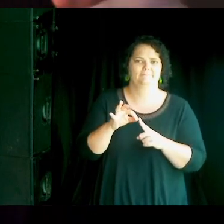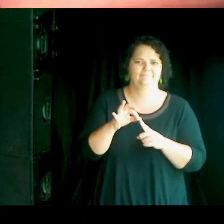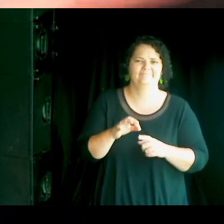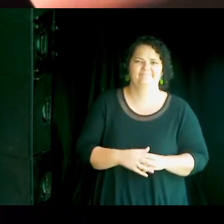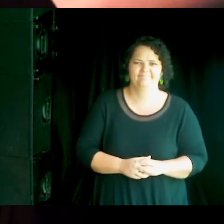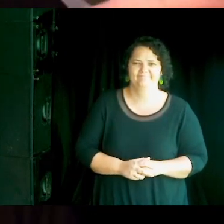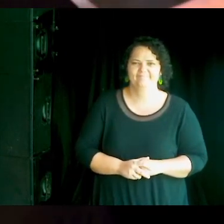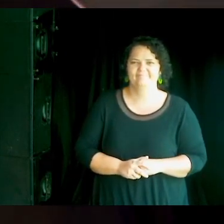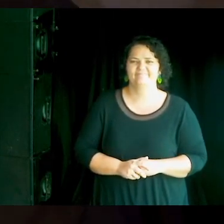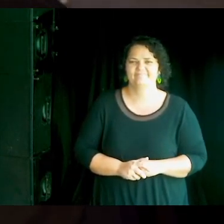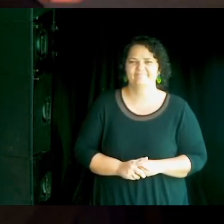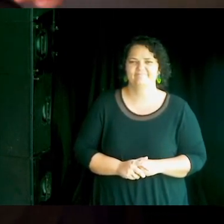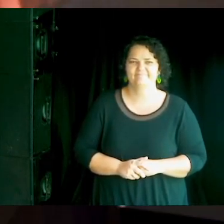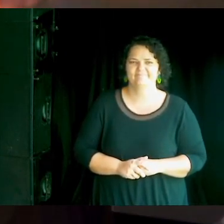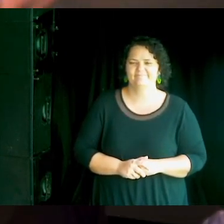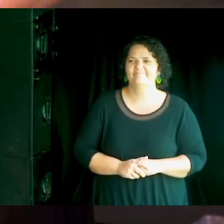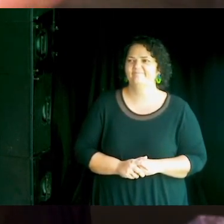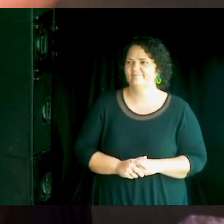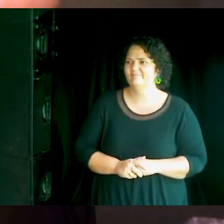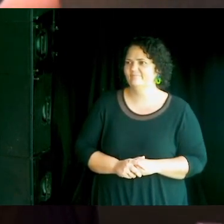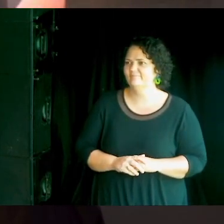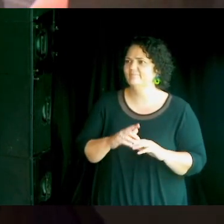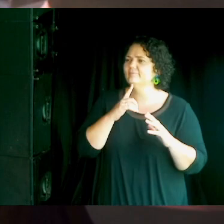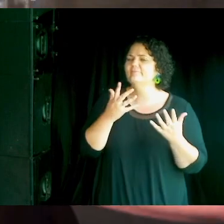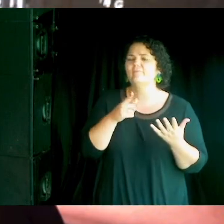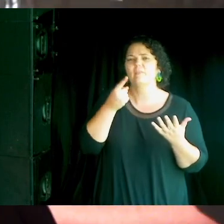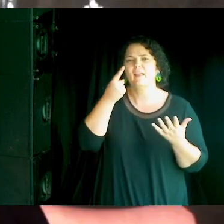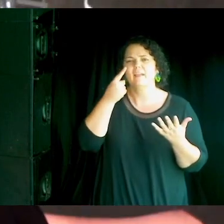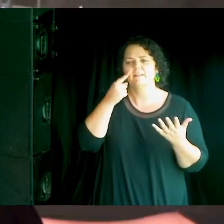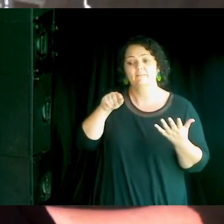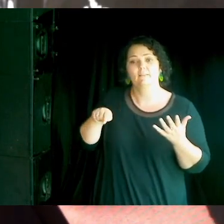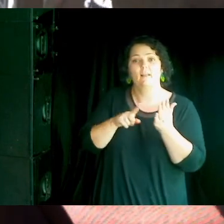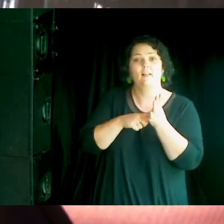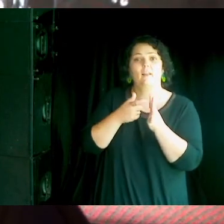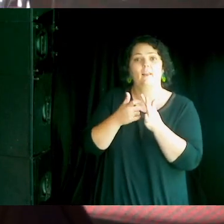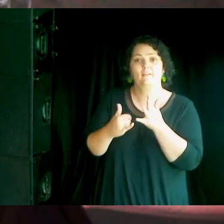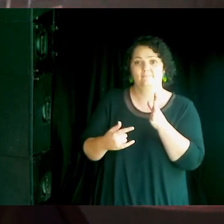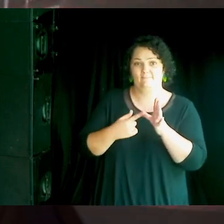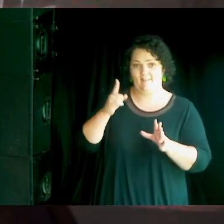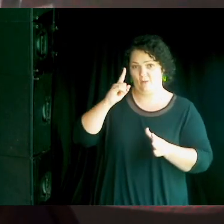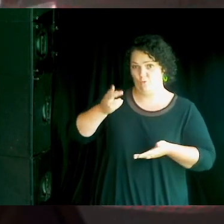prepare that for you or maybe you can use my water so you see how my laksa soup now is added